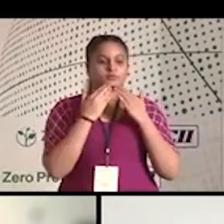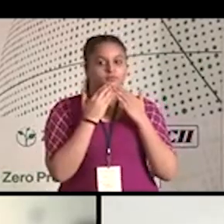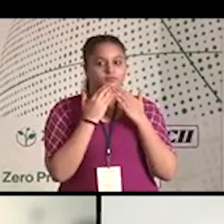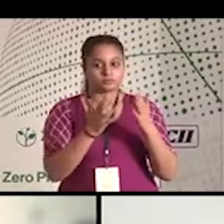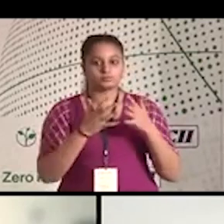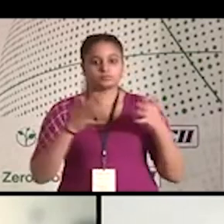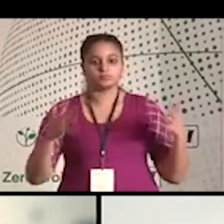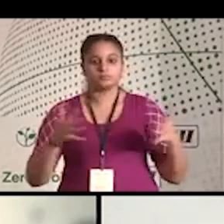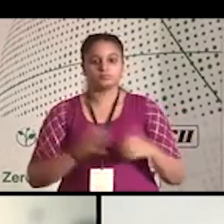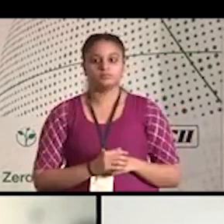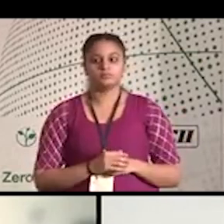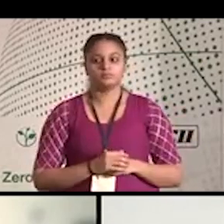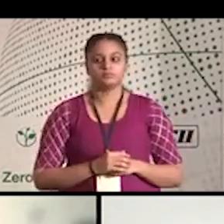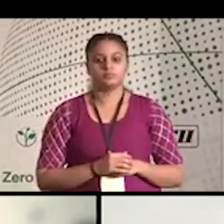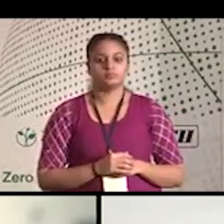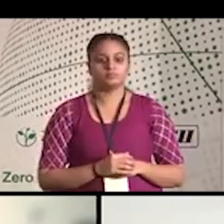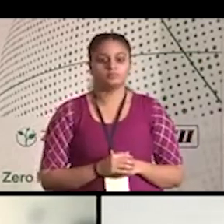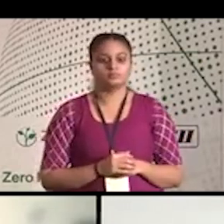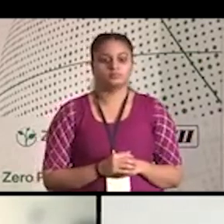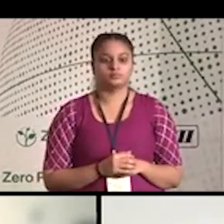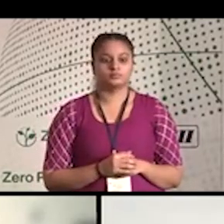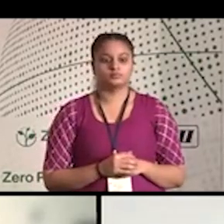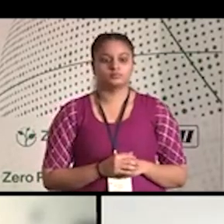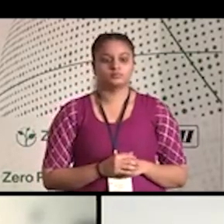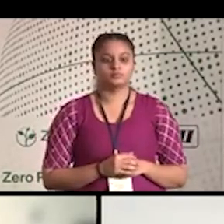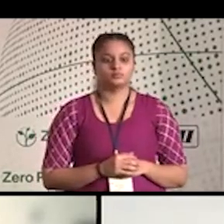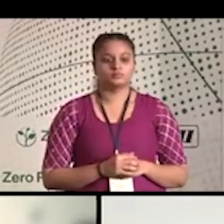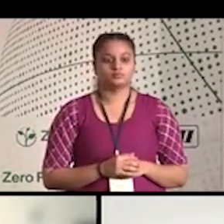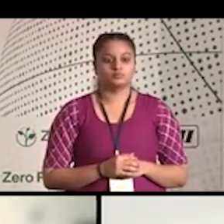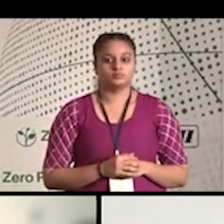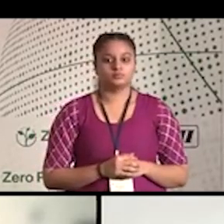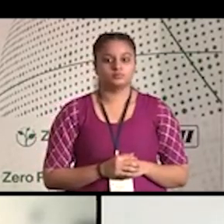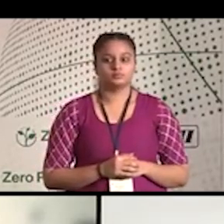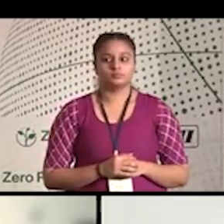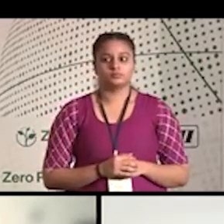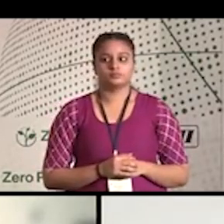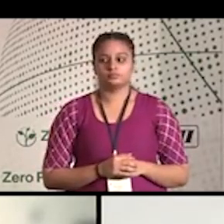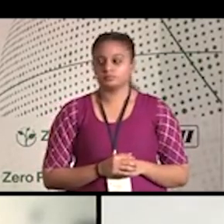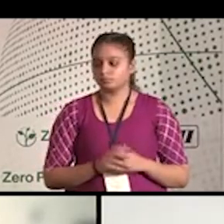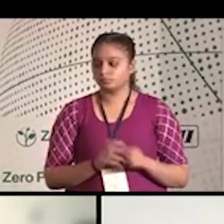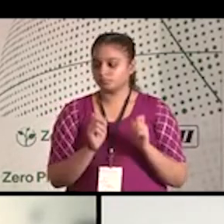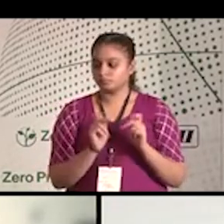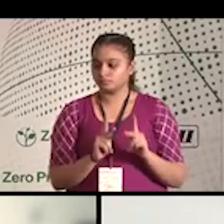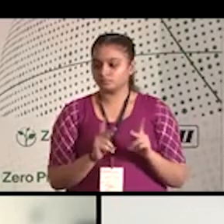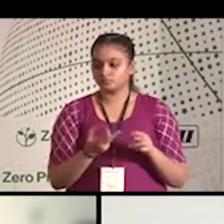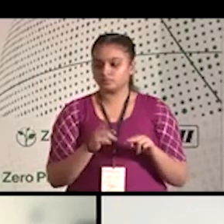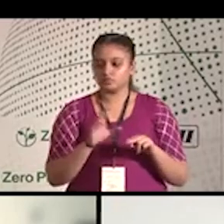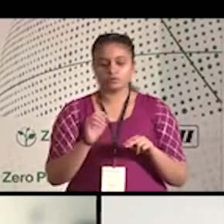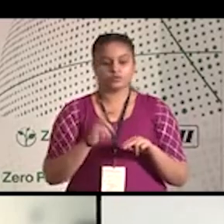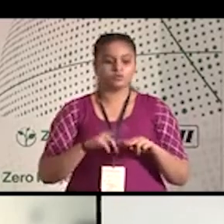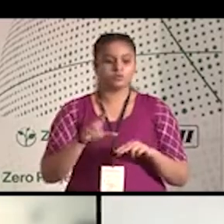We can take questions offline or can we take one? No. All right. So offline we will be taking questions.